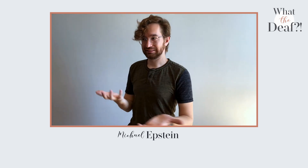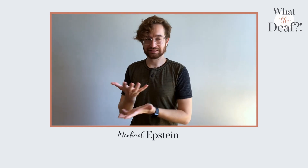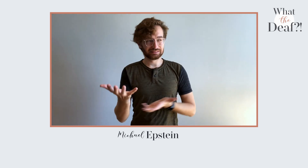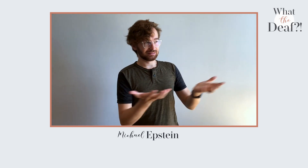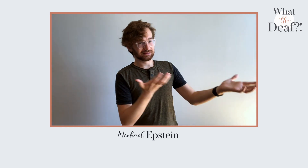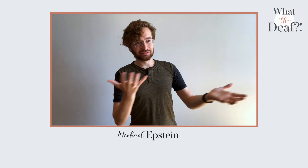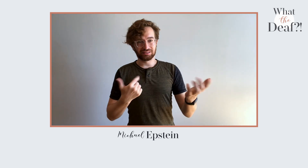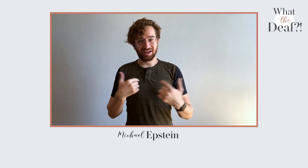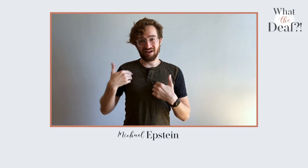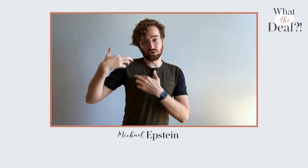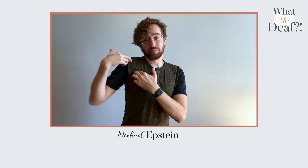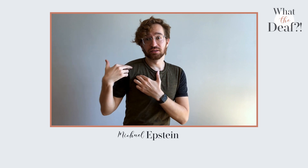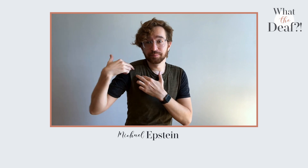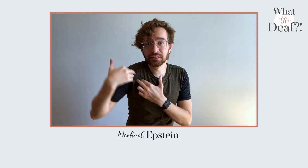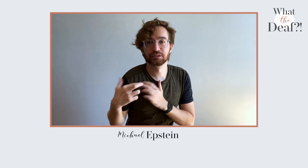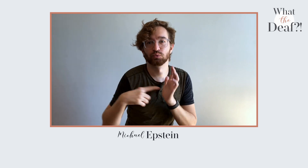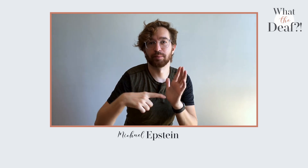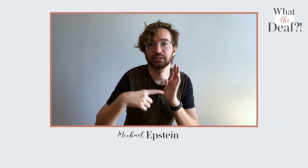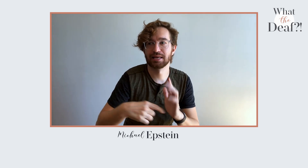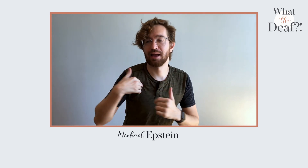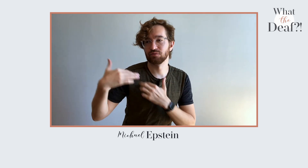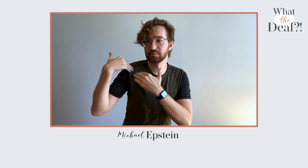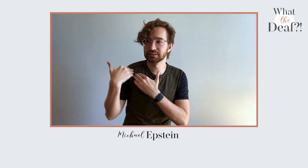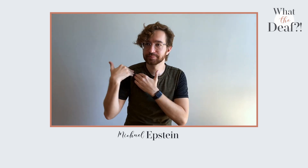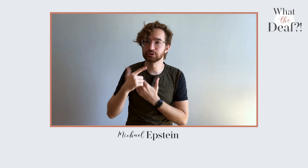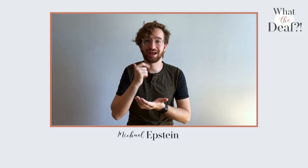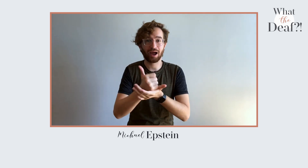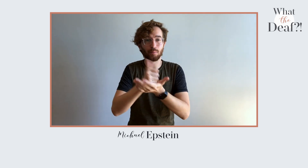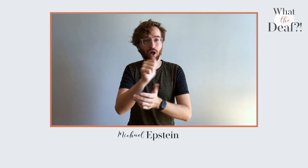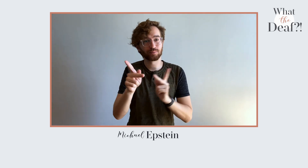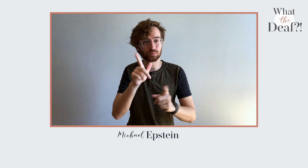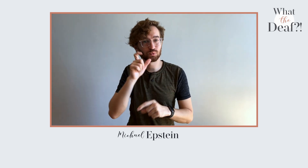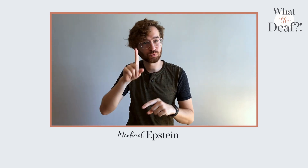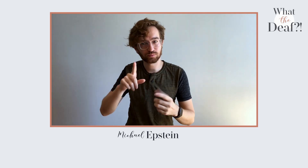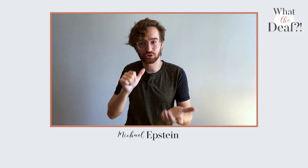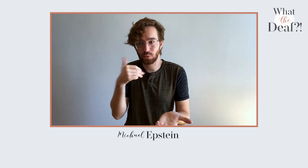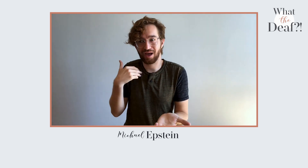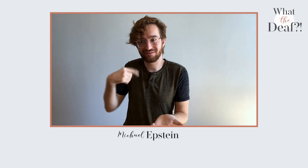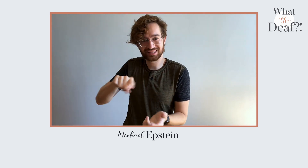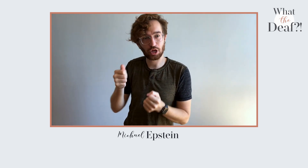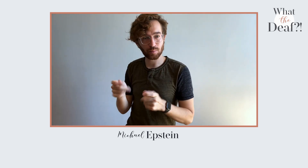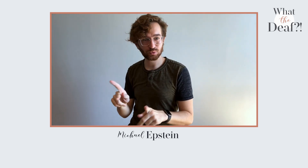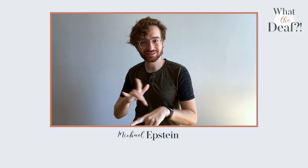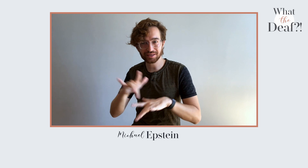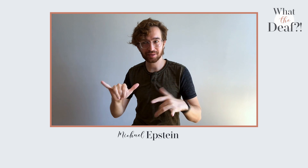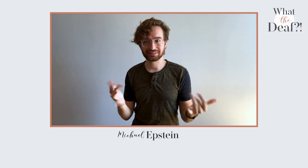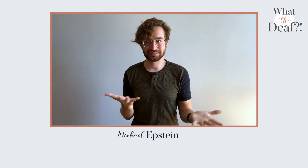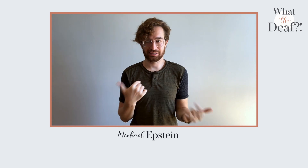I have a responsibility to provide that representation, to show other deaf people that maybe don't have that opportunity